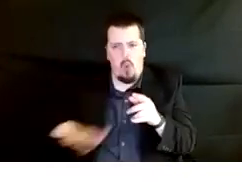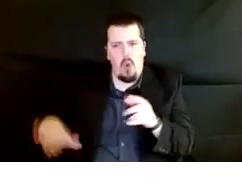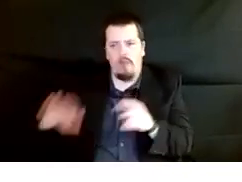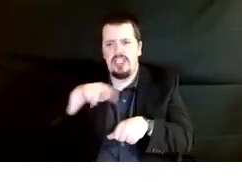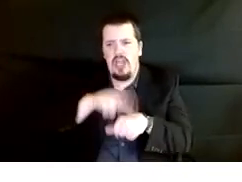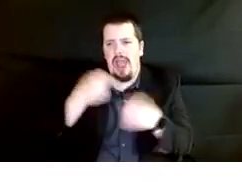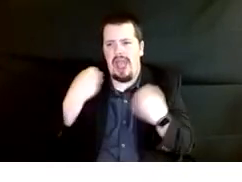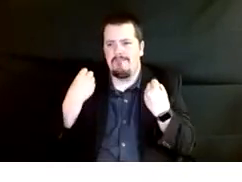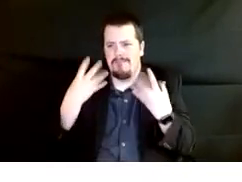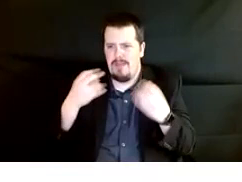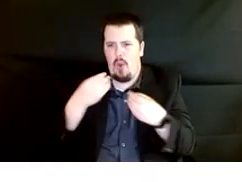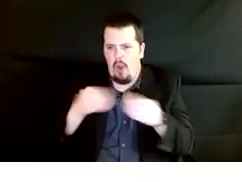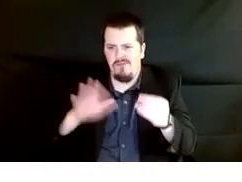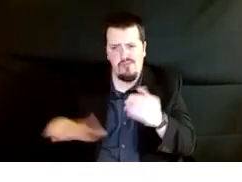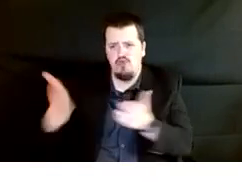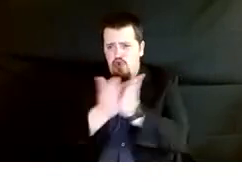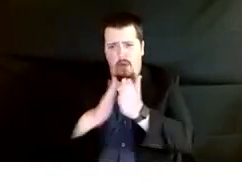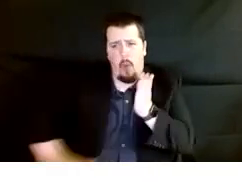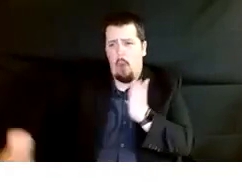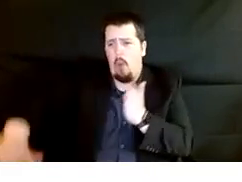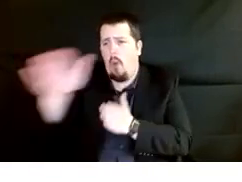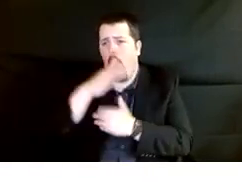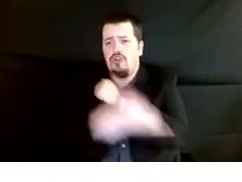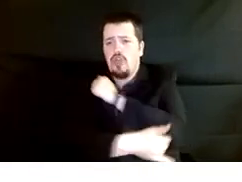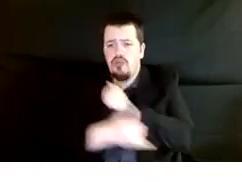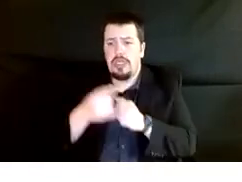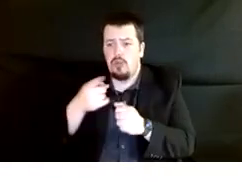so we do serve the whole country so for those of you who are who are on from other states